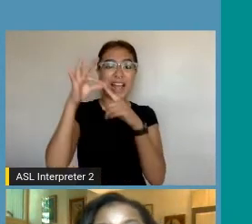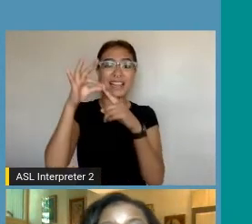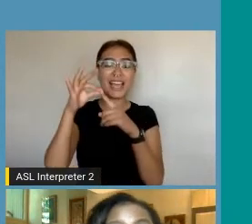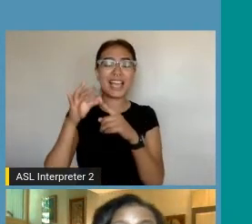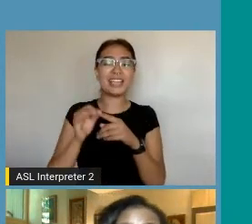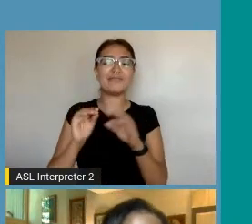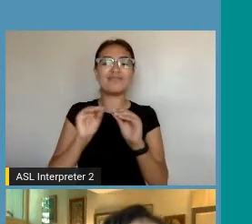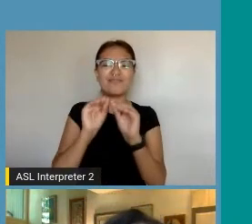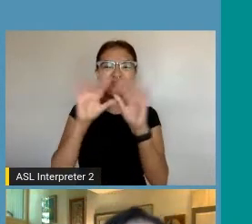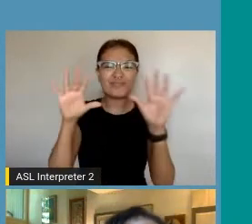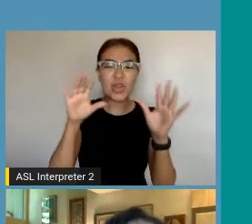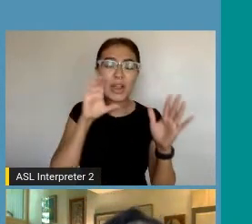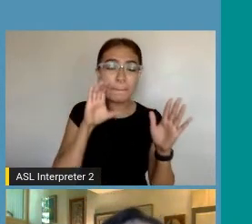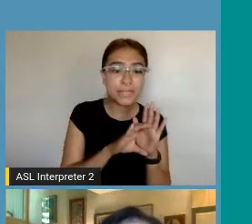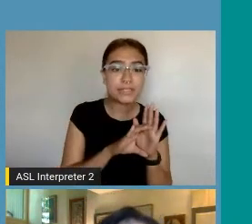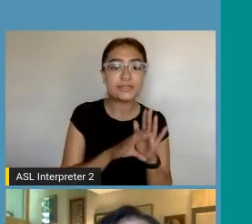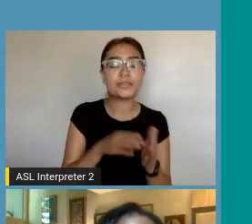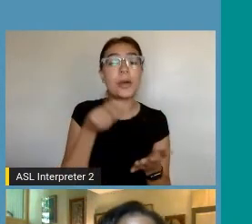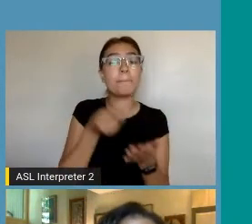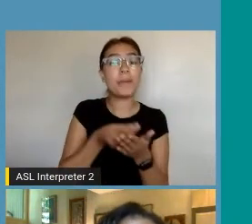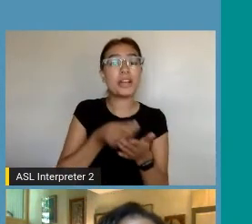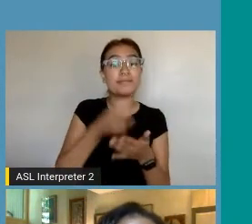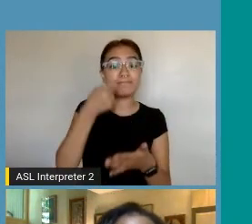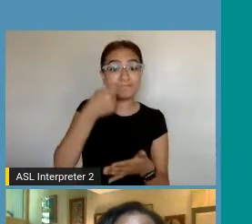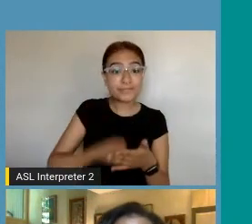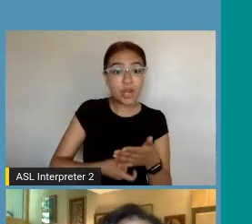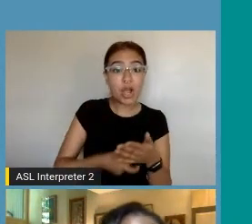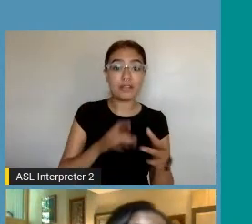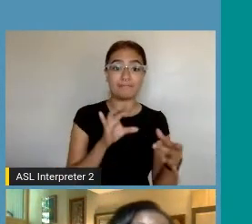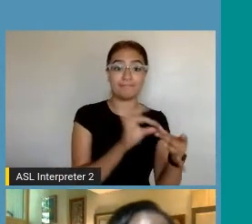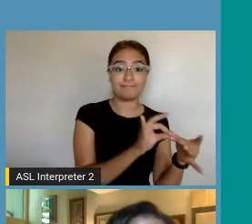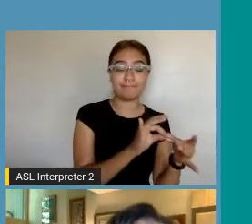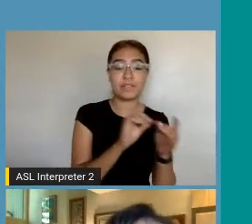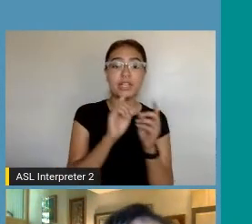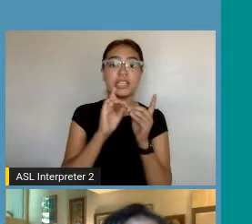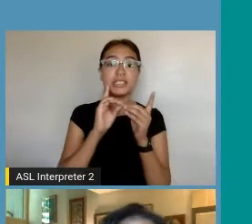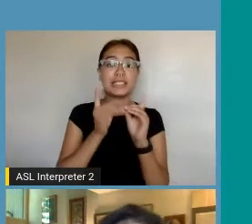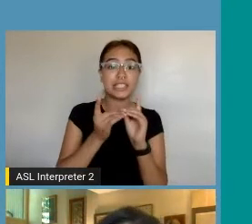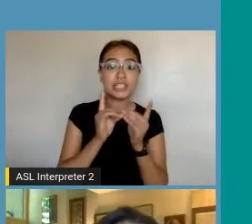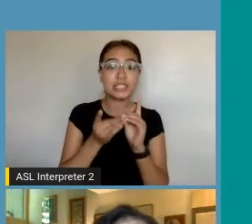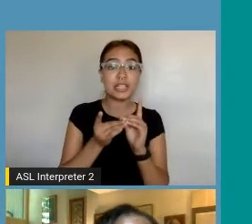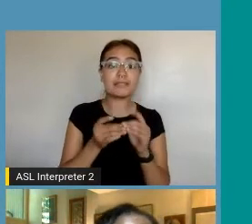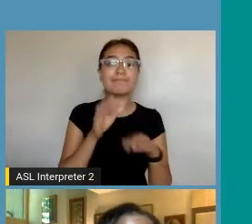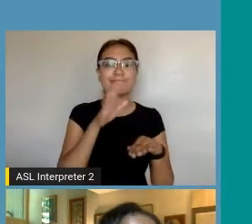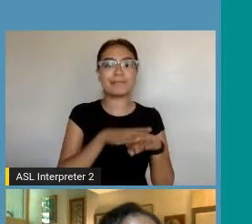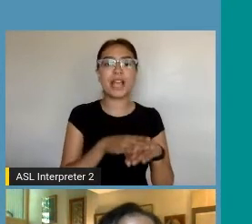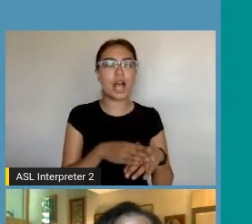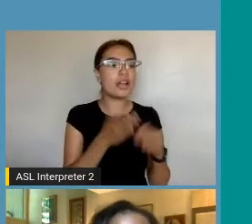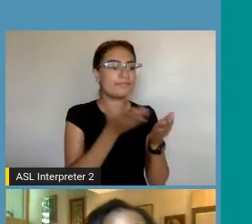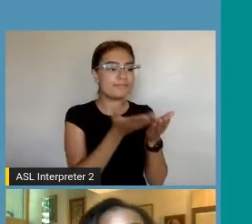so monetary cost associated with digitization depend on equipment, staff, other projects will be